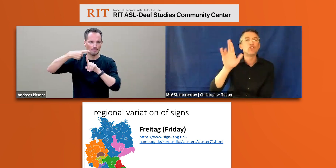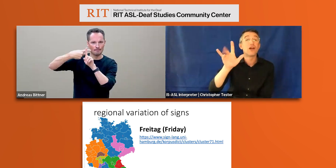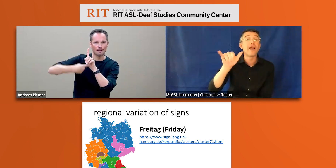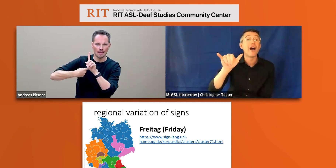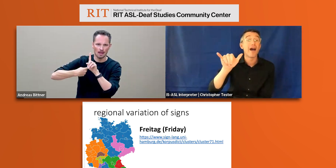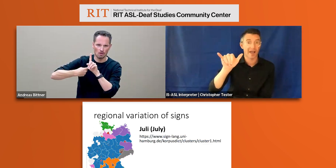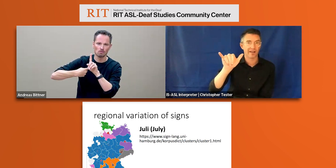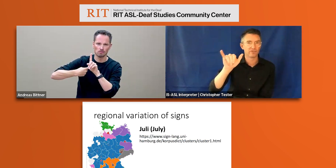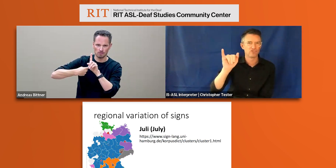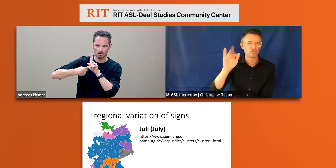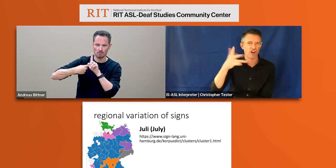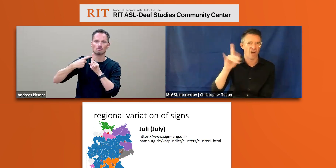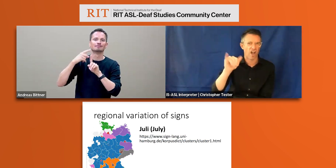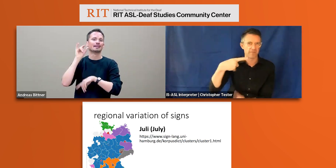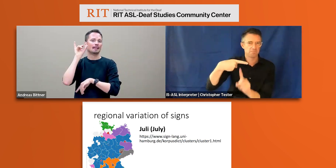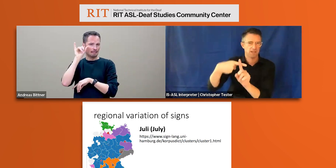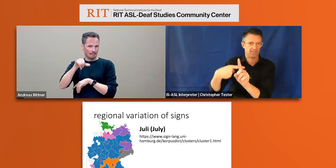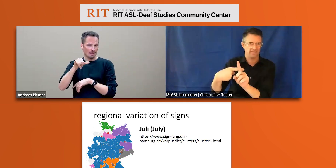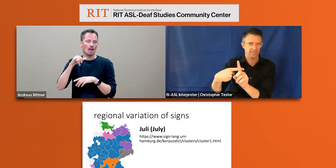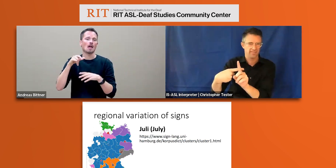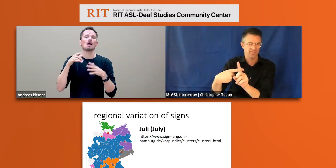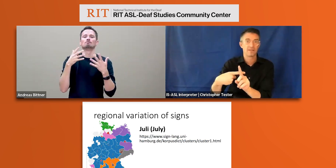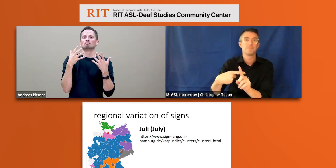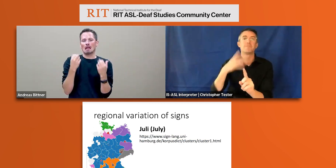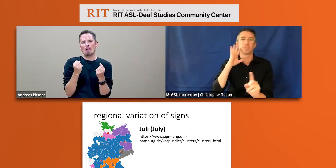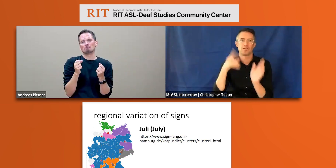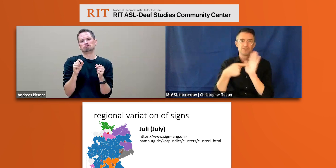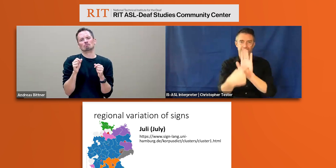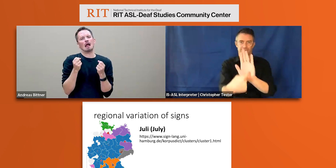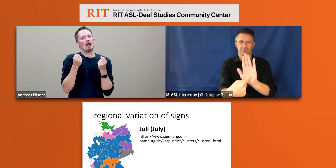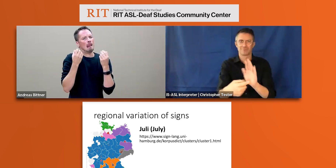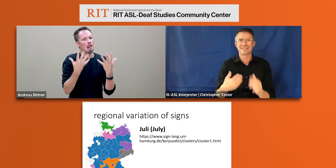It's the month of July, or Juli, in German.